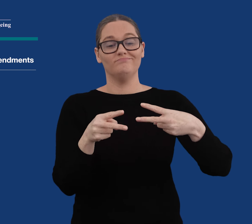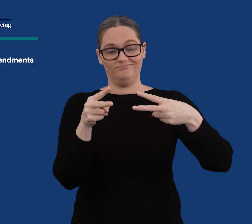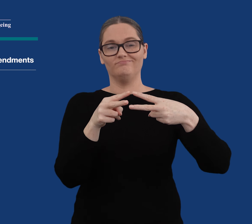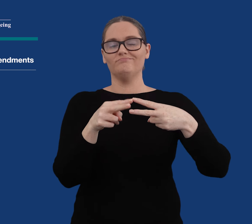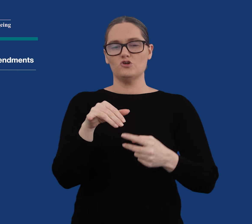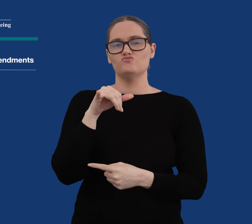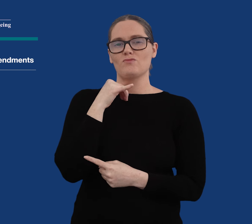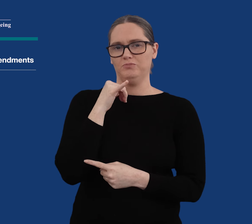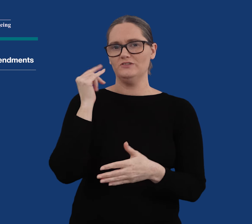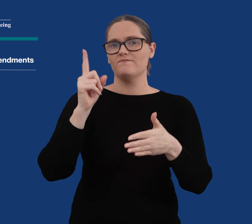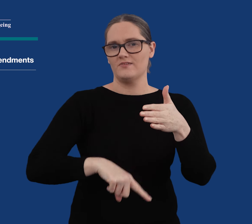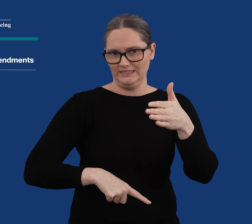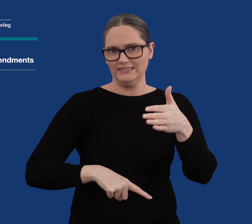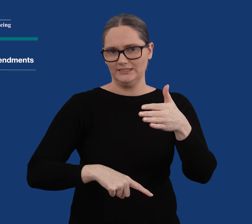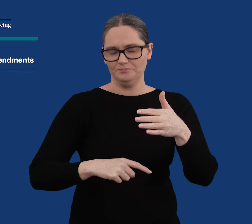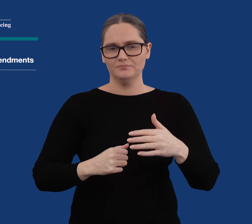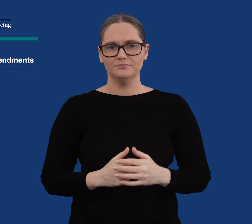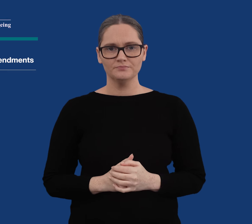Those two are criminal offences.